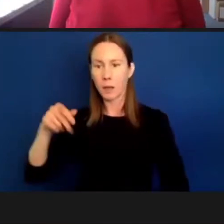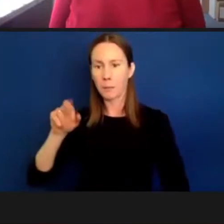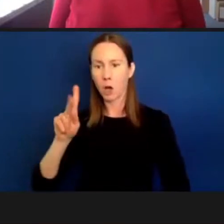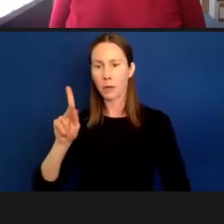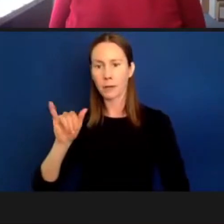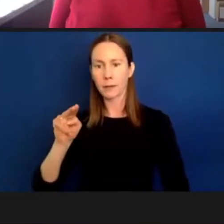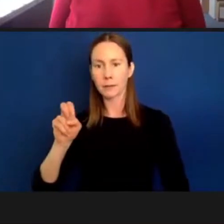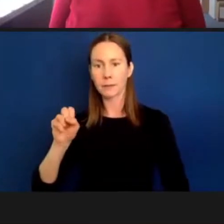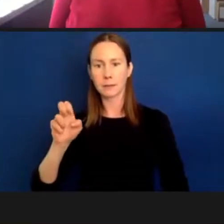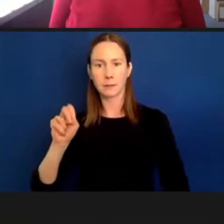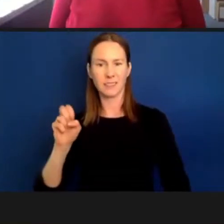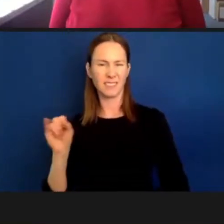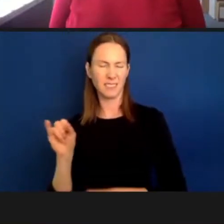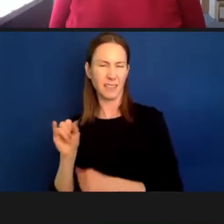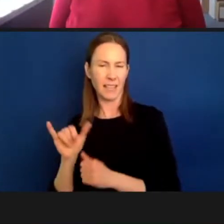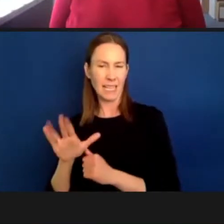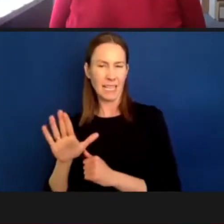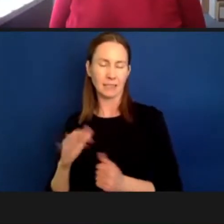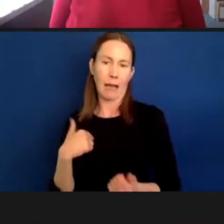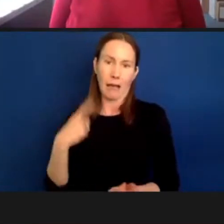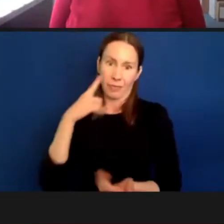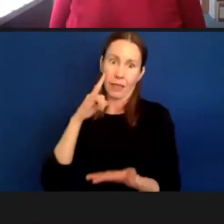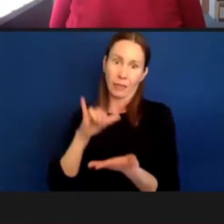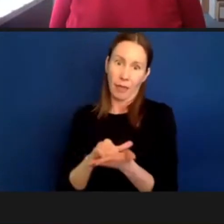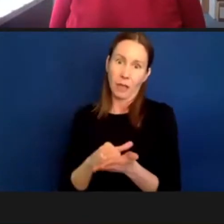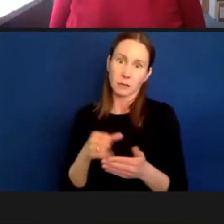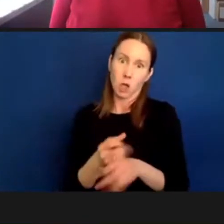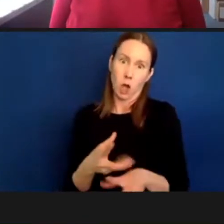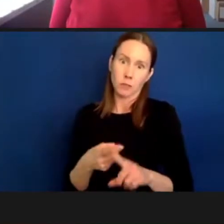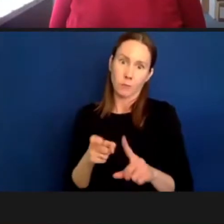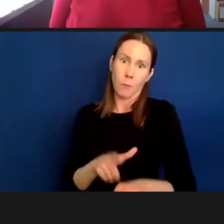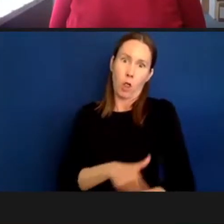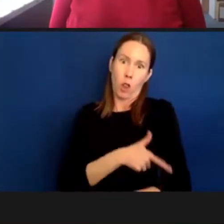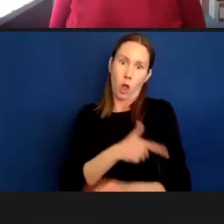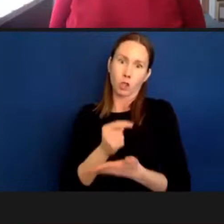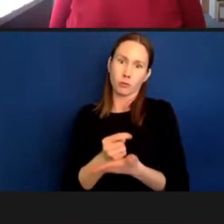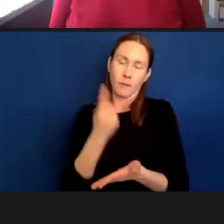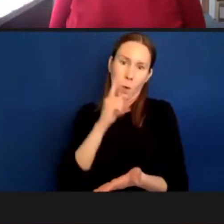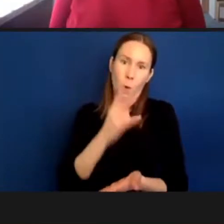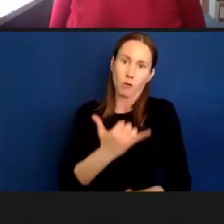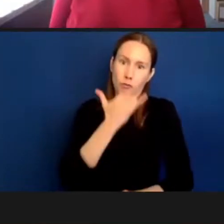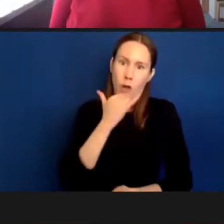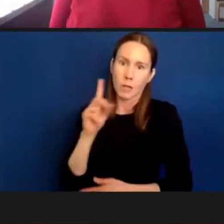is at least in part iatrogenic, caused by the wrong treatments for the wrong diagnosis.